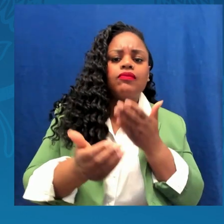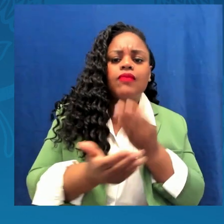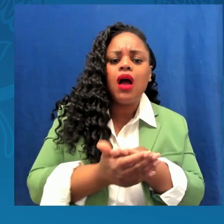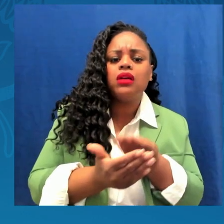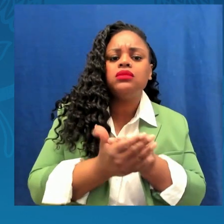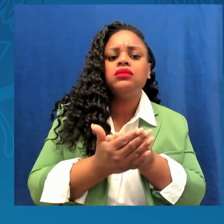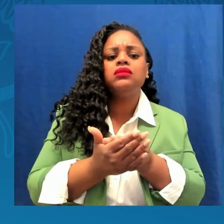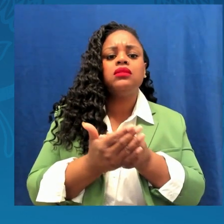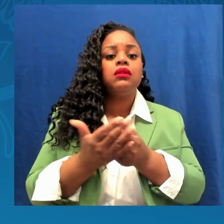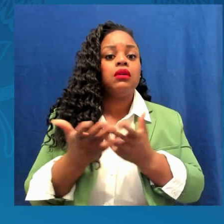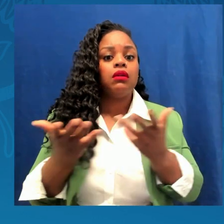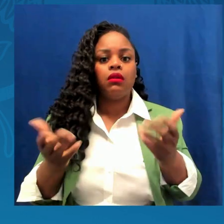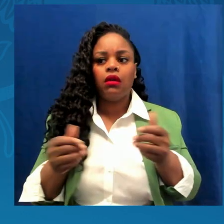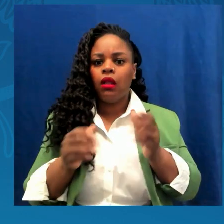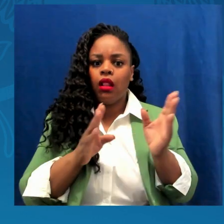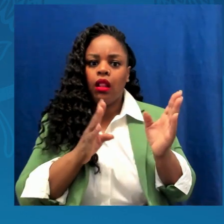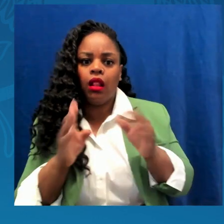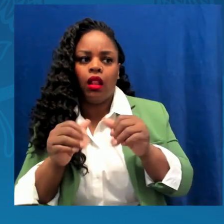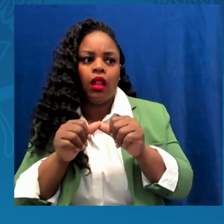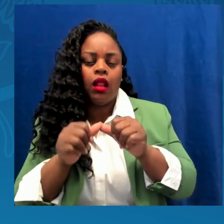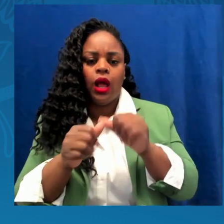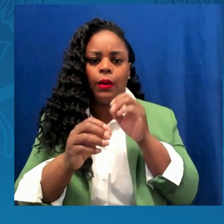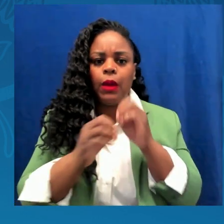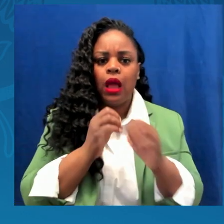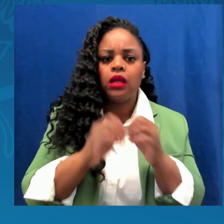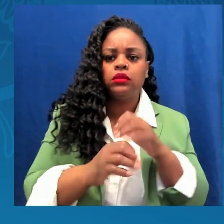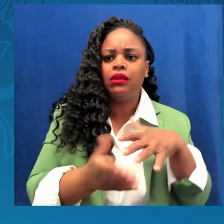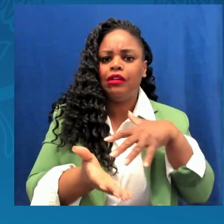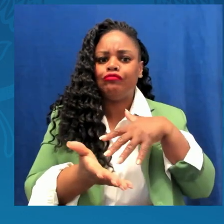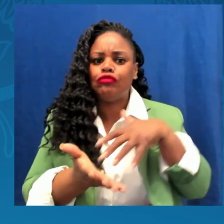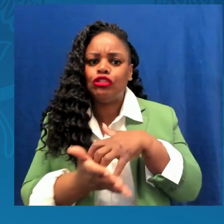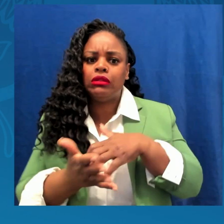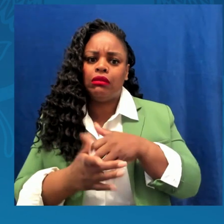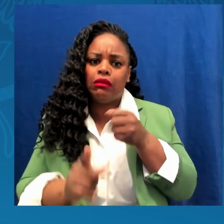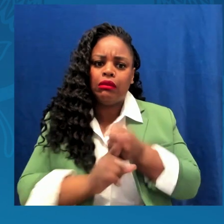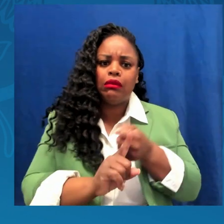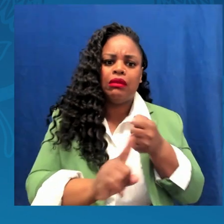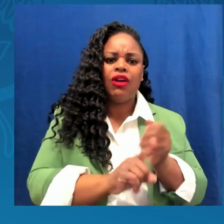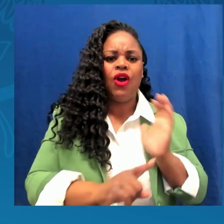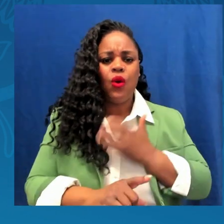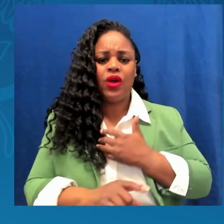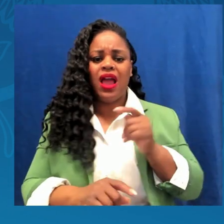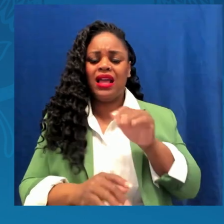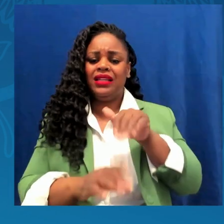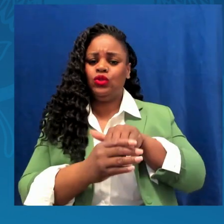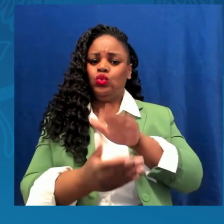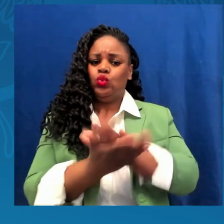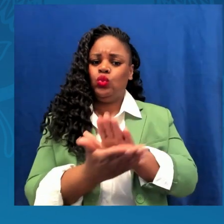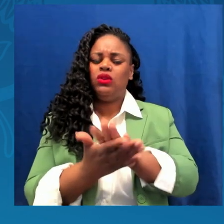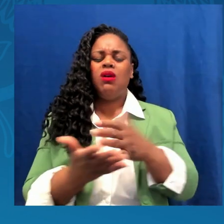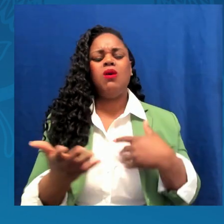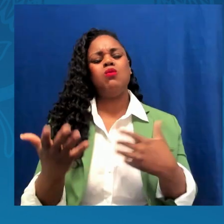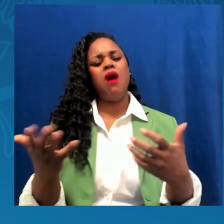in infrastructure commonly found at our institutions. We want to ensure our students are given the equal footing